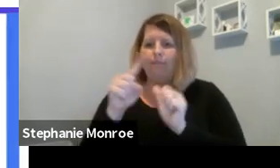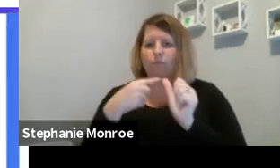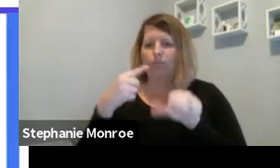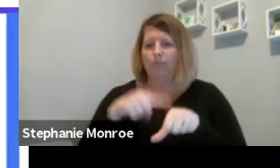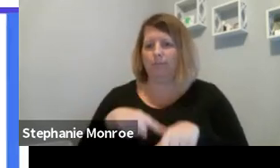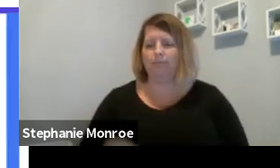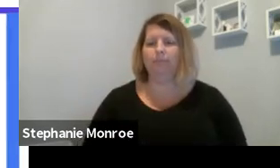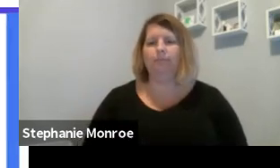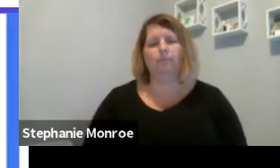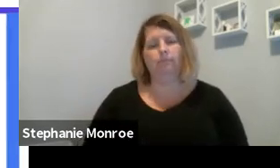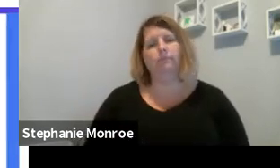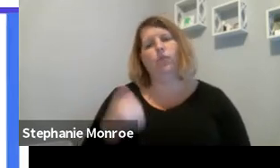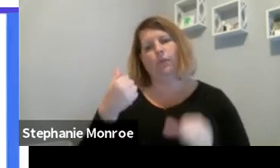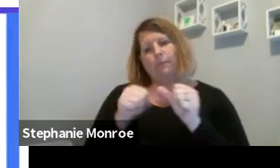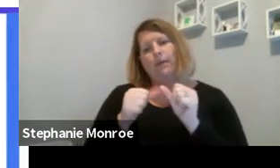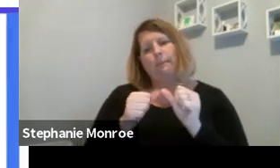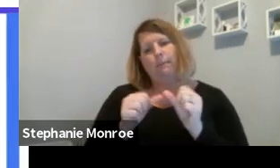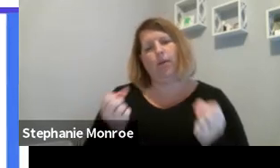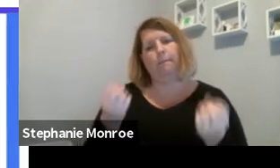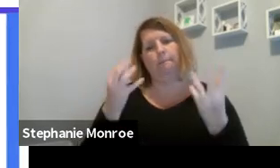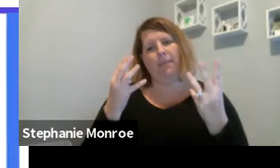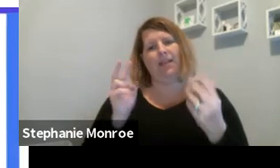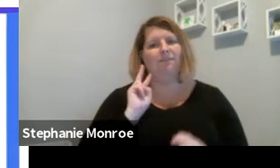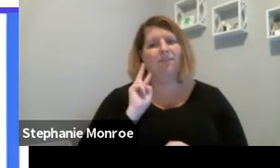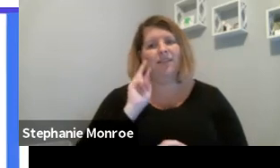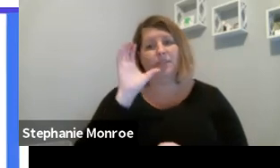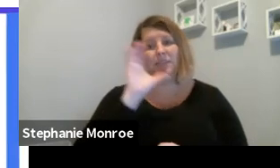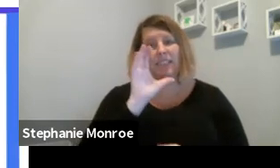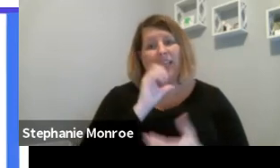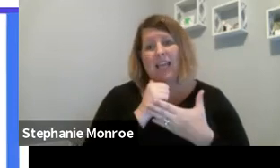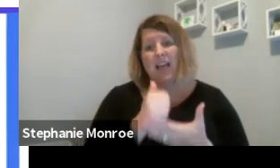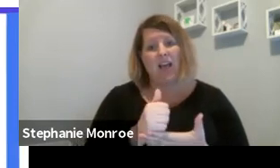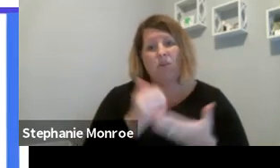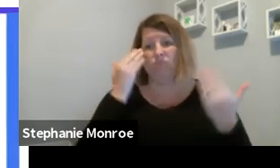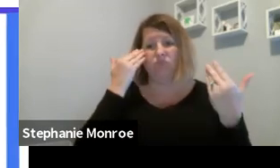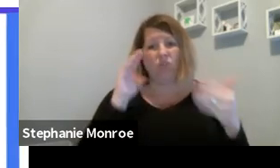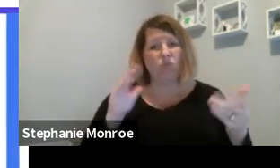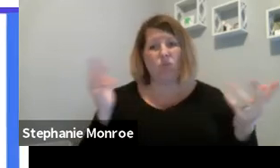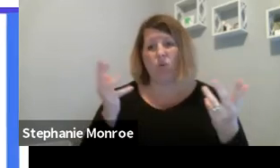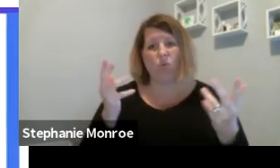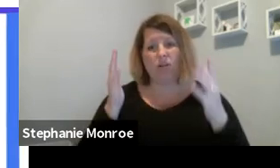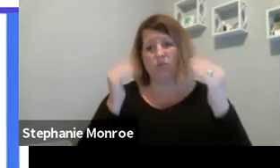Keep in mind that many victims seeking help do not know what to expect from us,